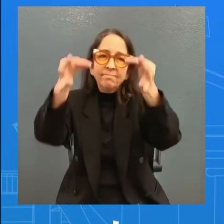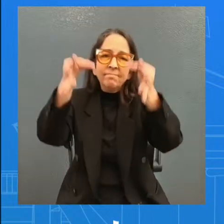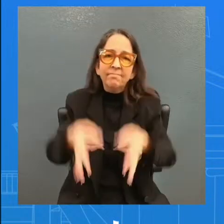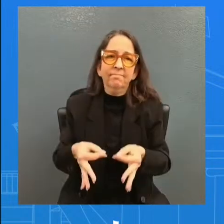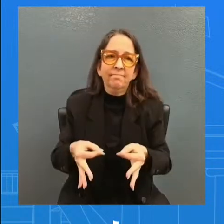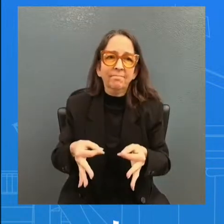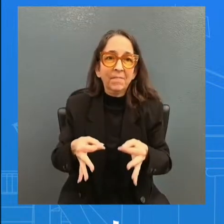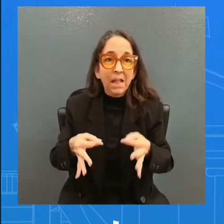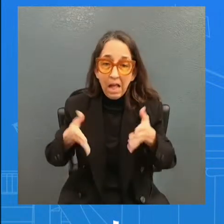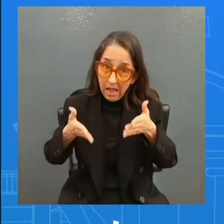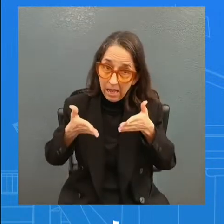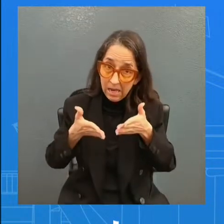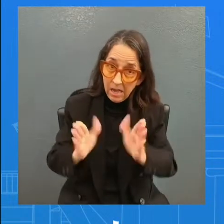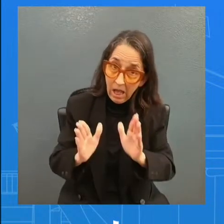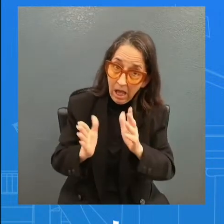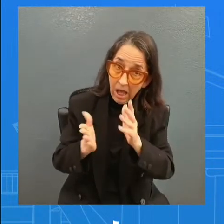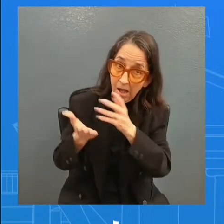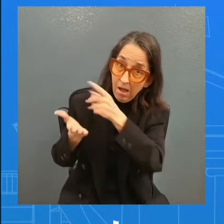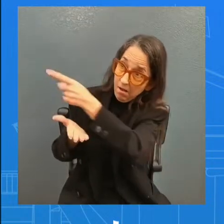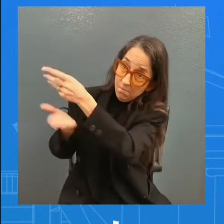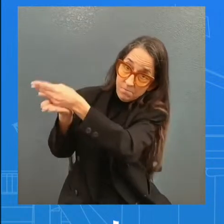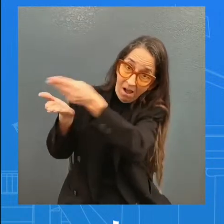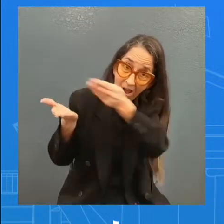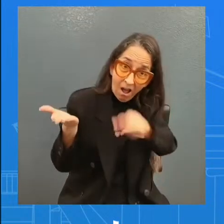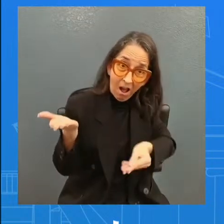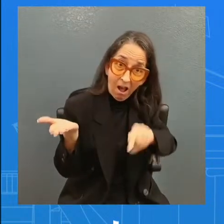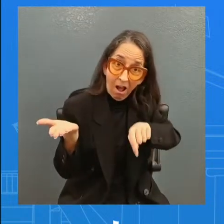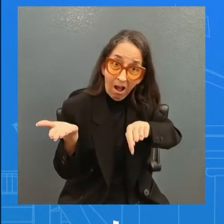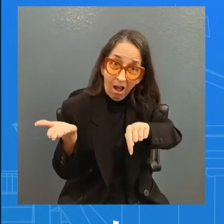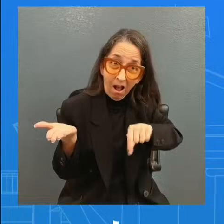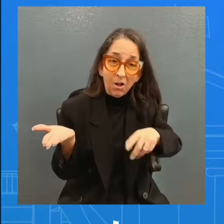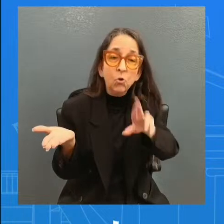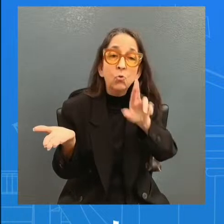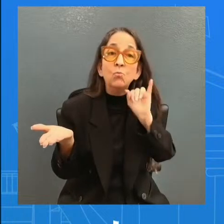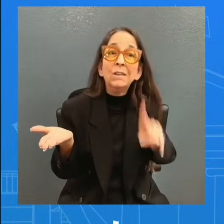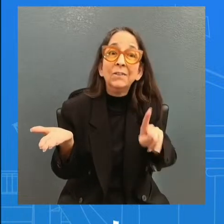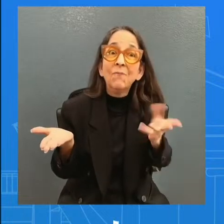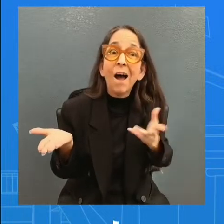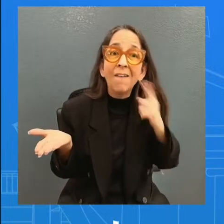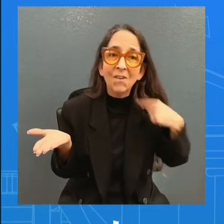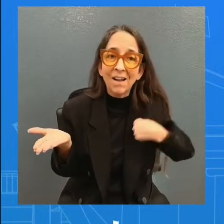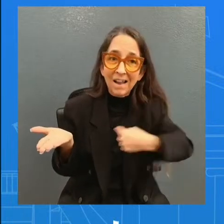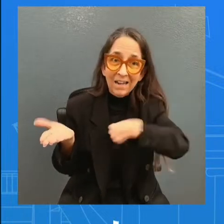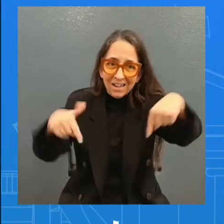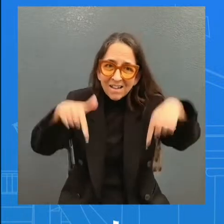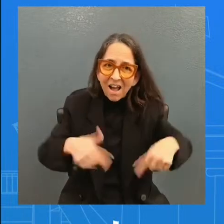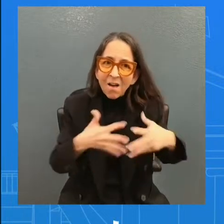for our national security and our critical supply chain. And the president took that, really, very seriously. And he took a careful look --